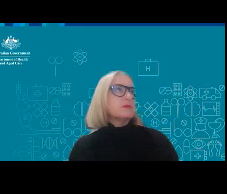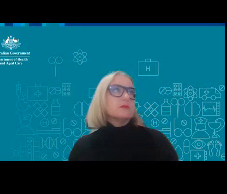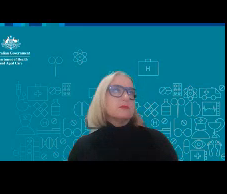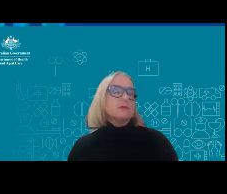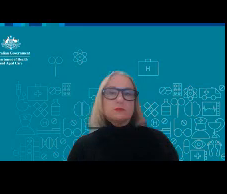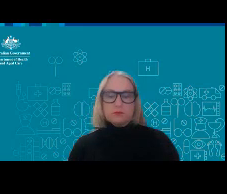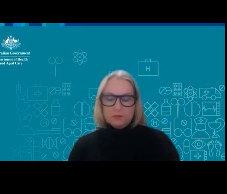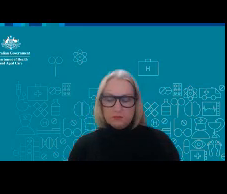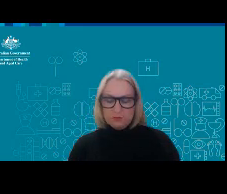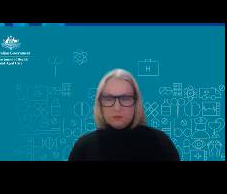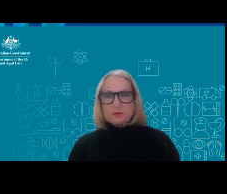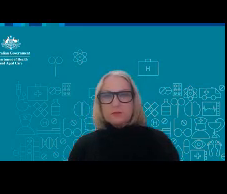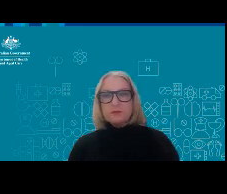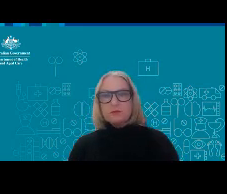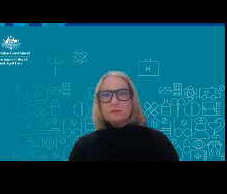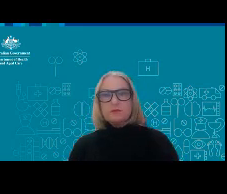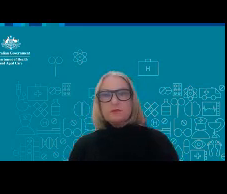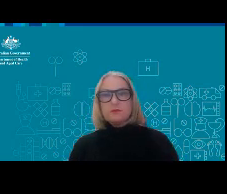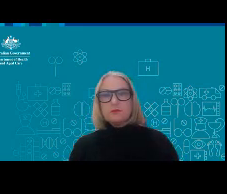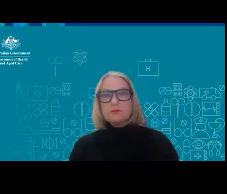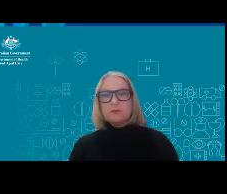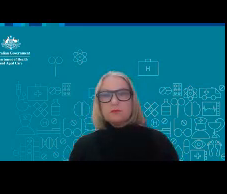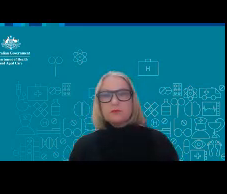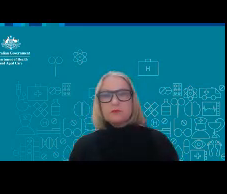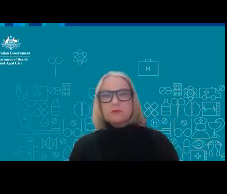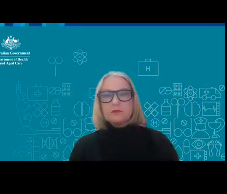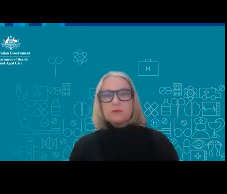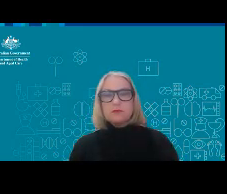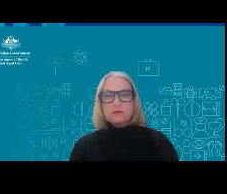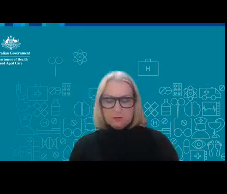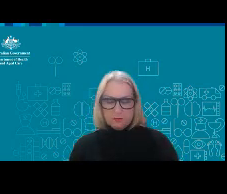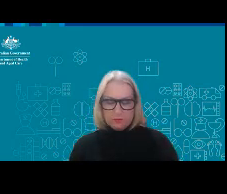we're getting closer to that 1 July 2025 date where